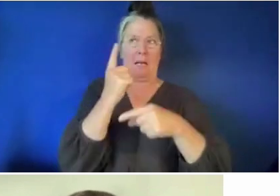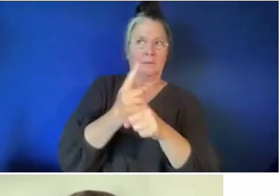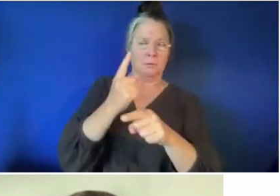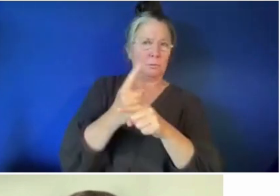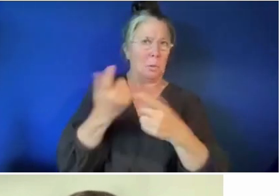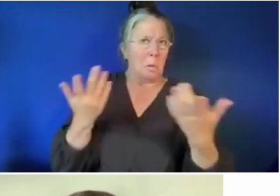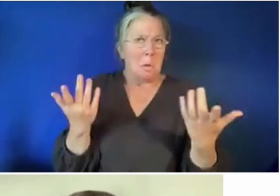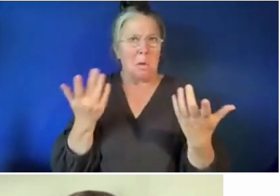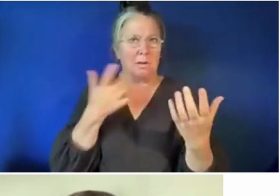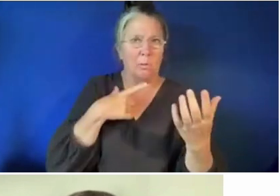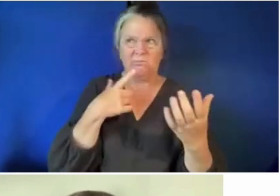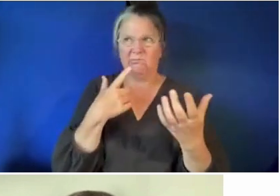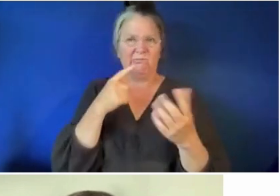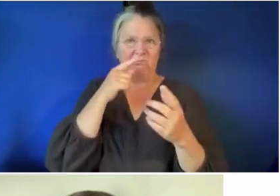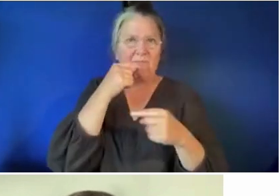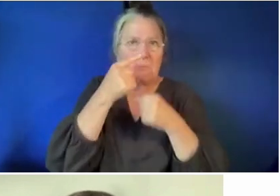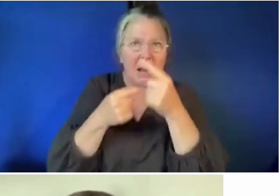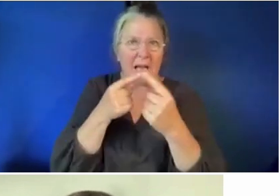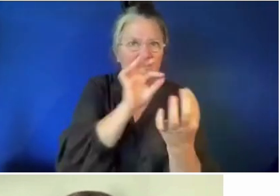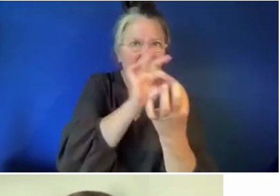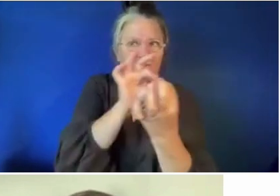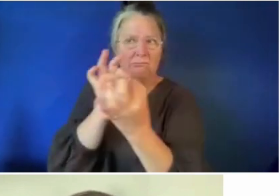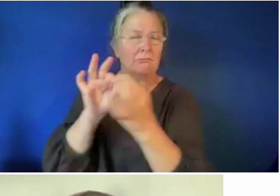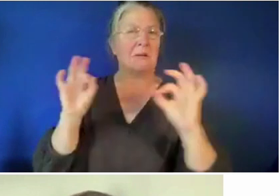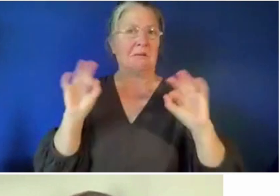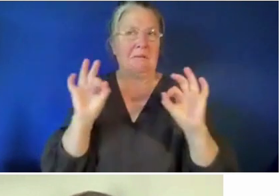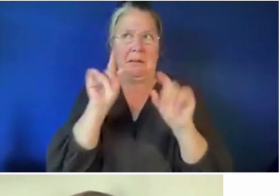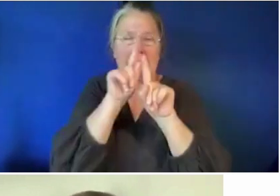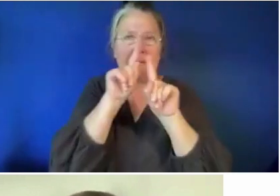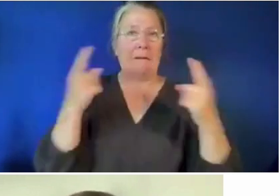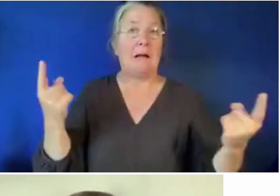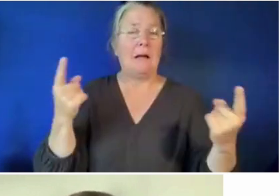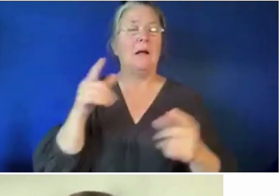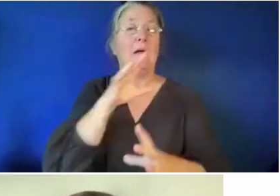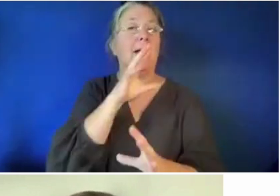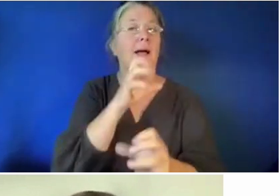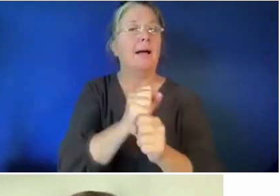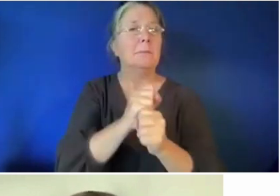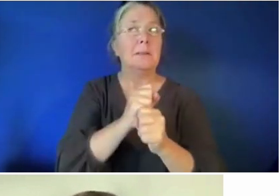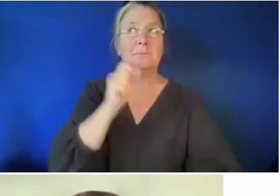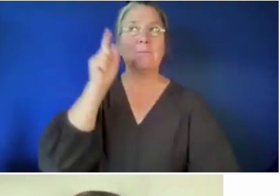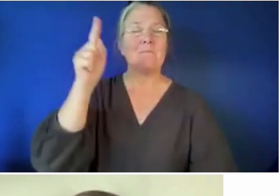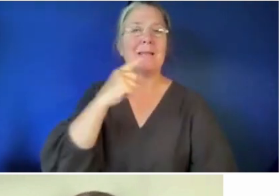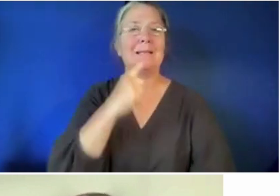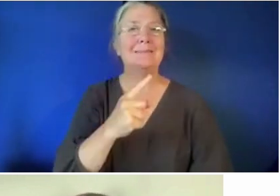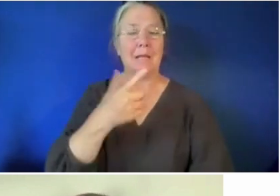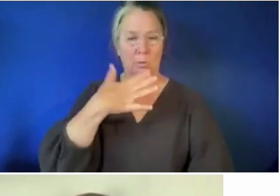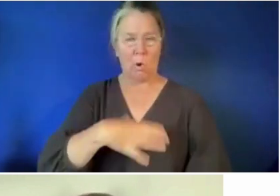except to say that the government has indicated that it would prefer to see more consistency,